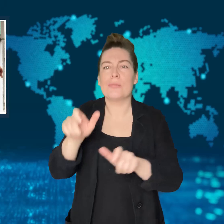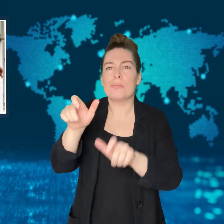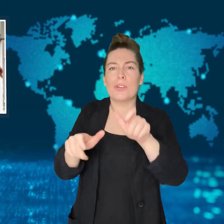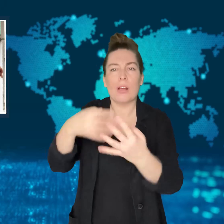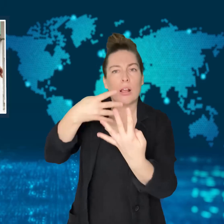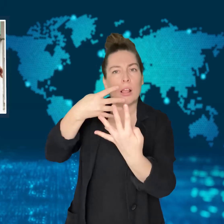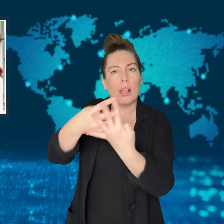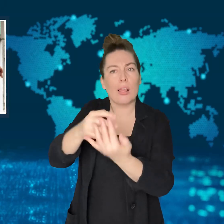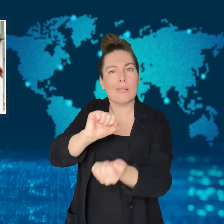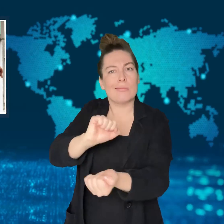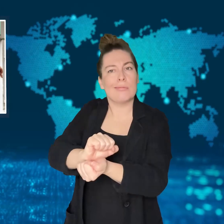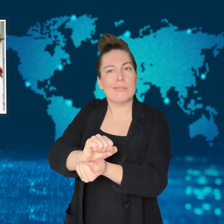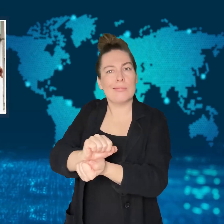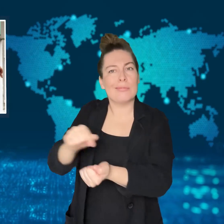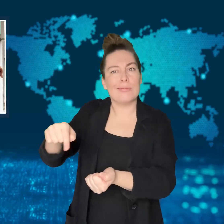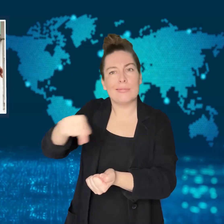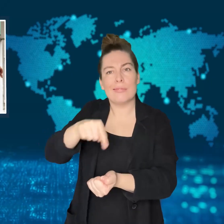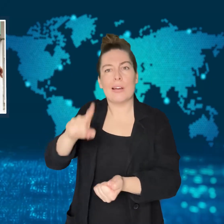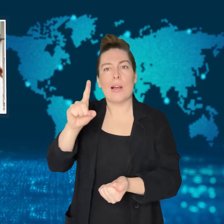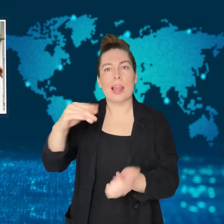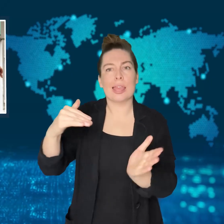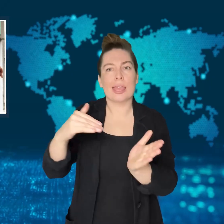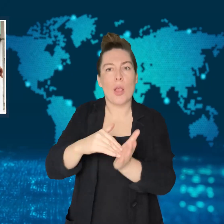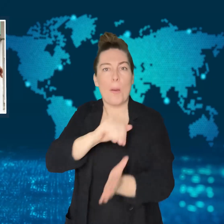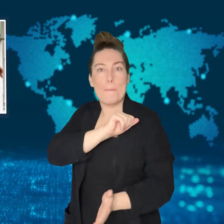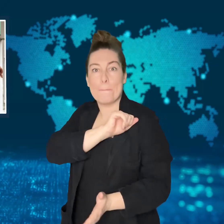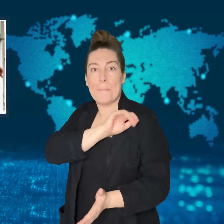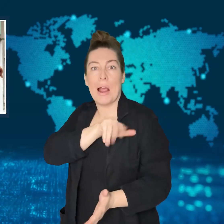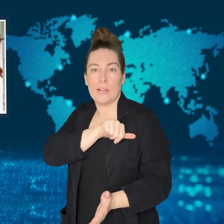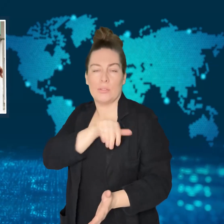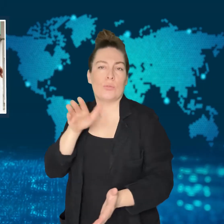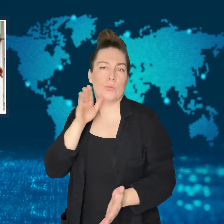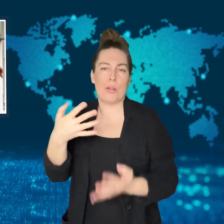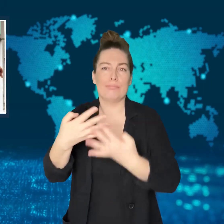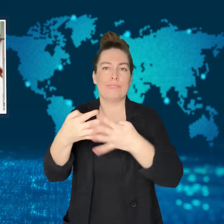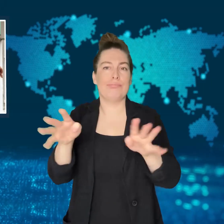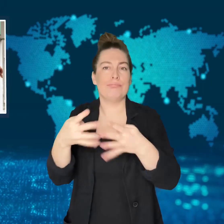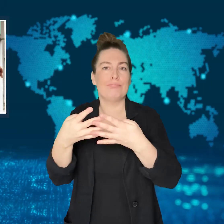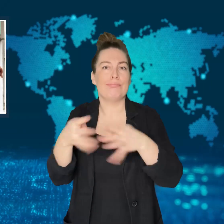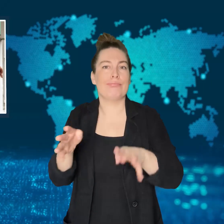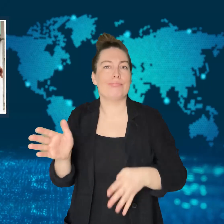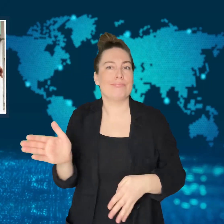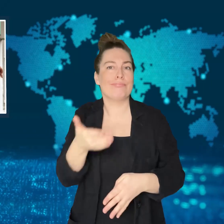Israeli forces to remain in a narrow strip of